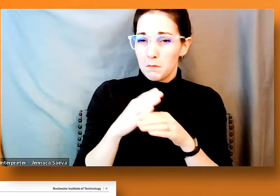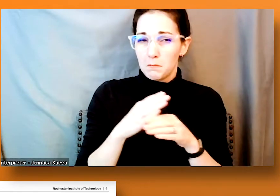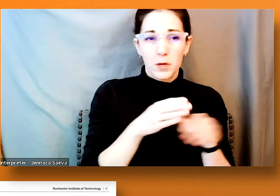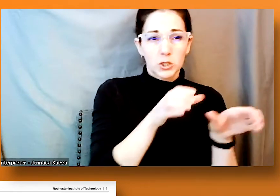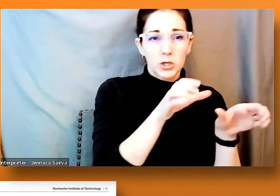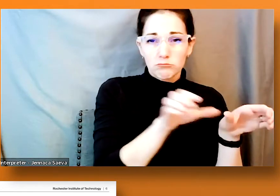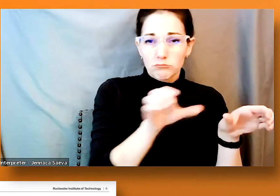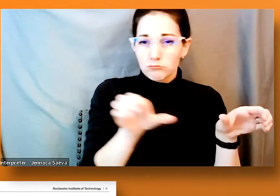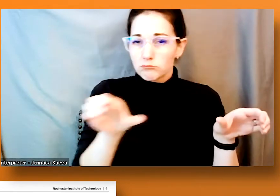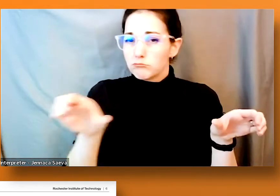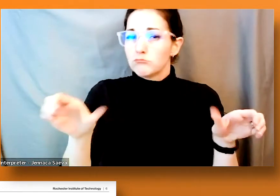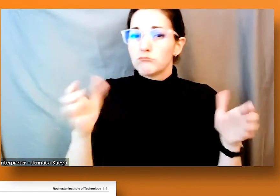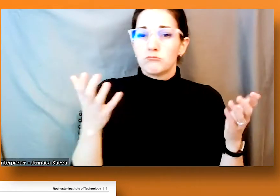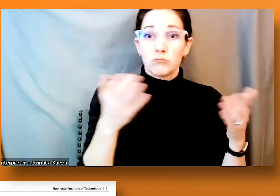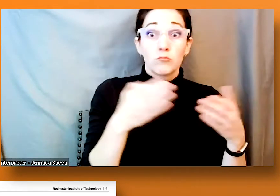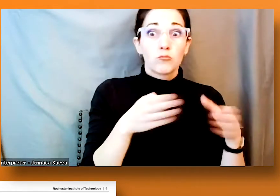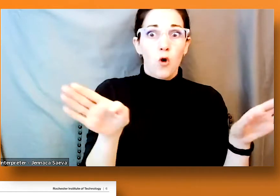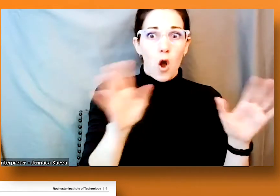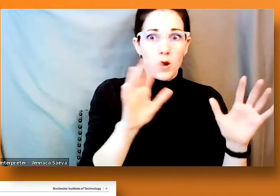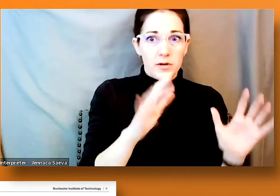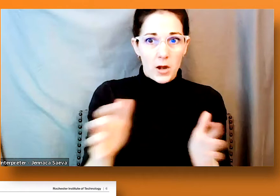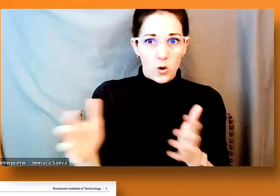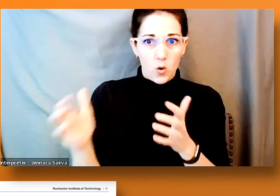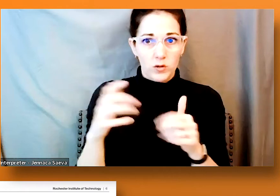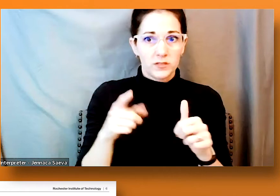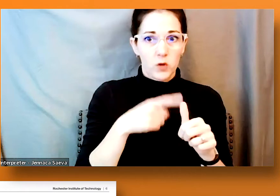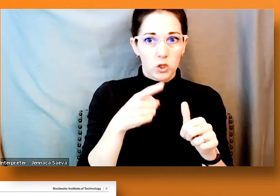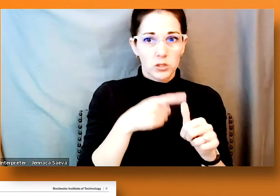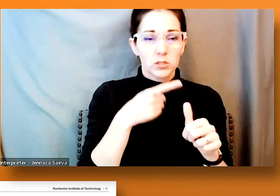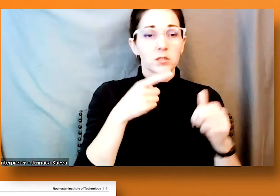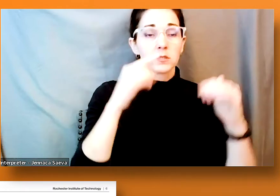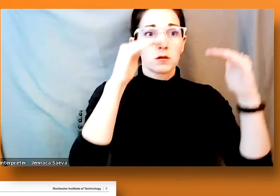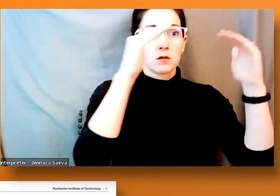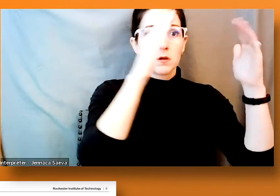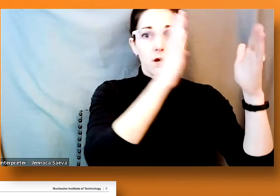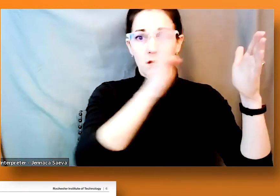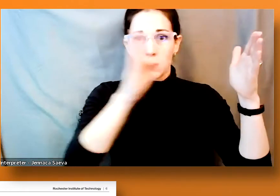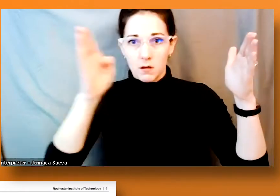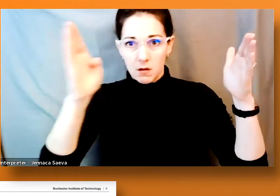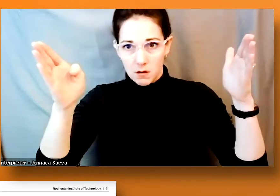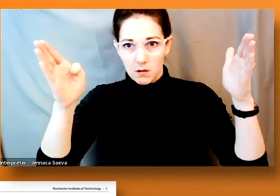by the broad categories and then specific line by line items